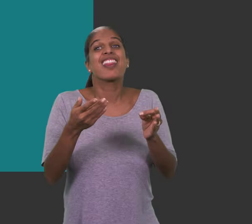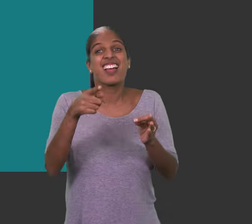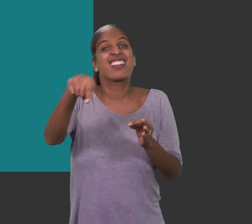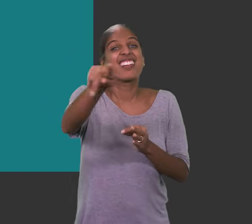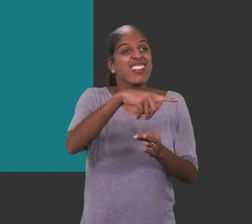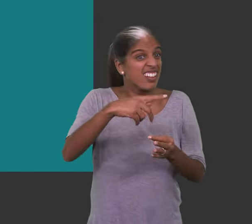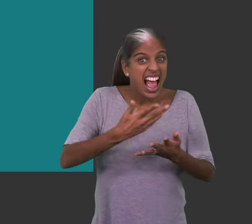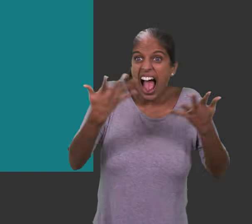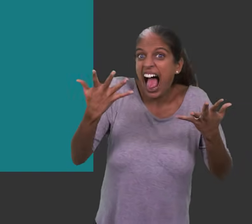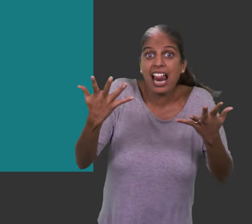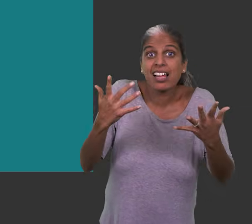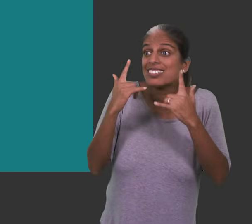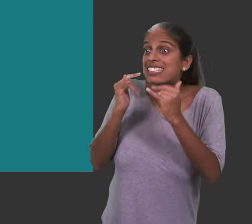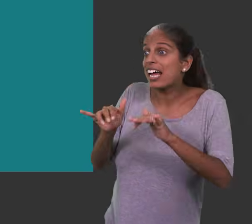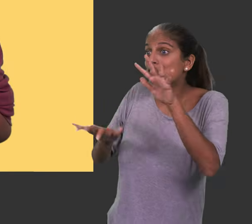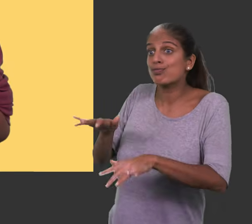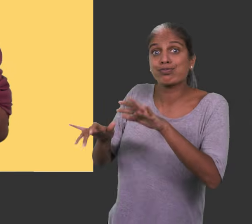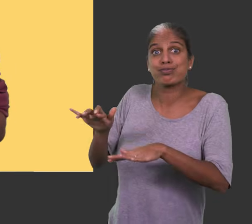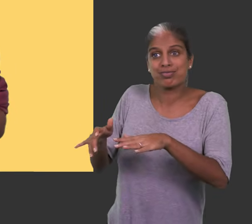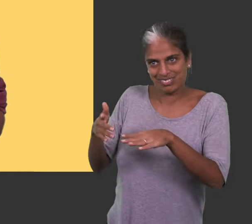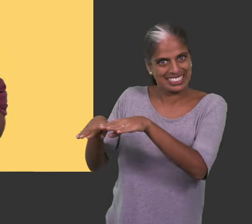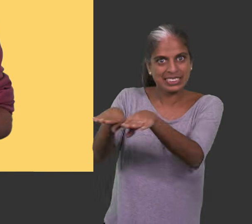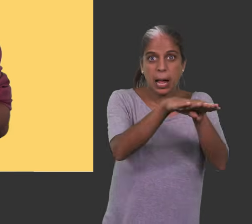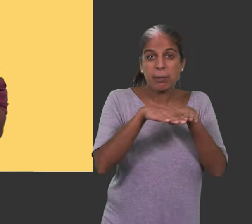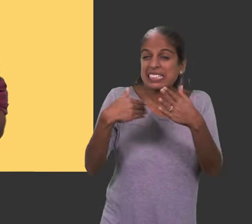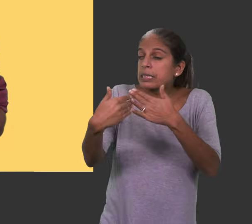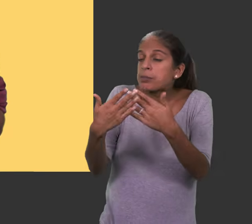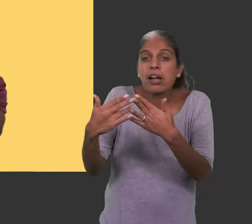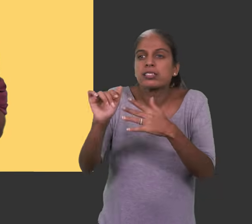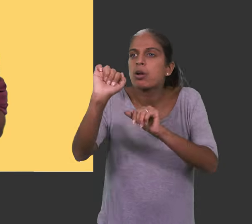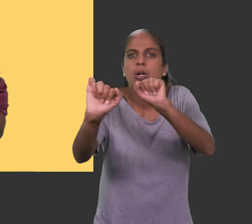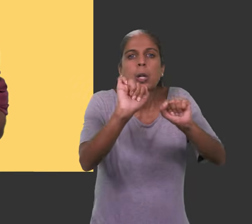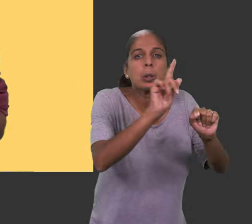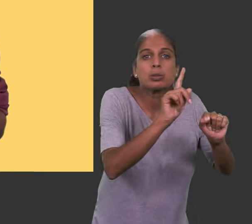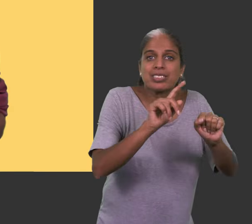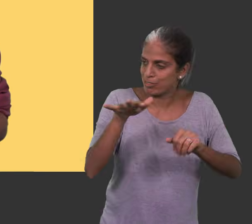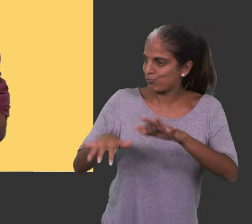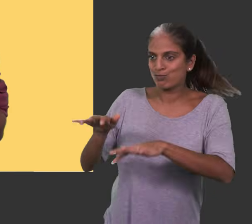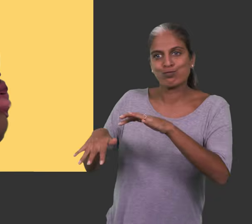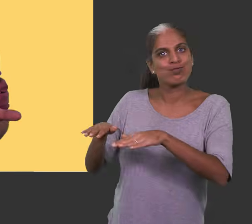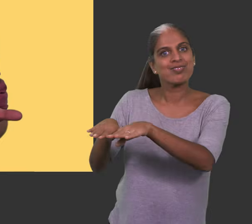whatever your personal background. Finally, remember that your performance on these tests is not fixed.